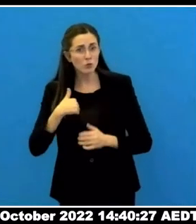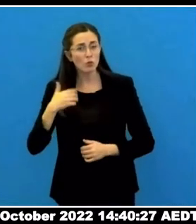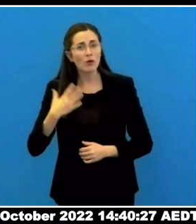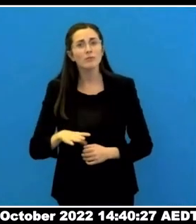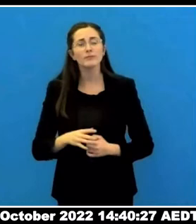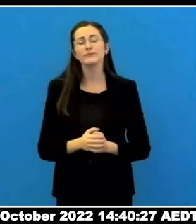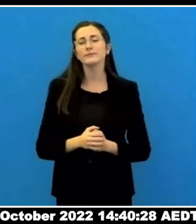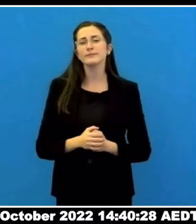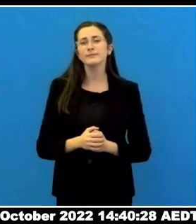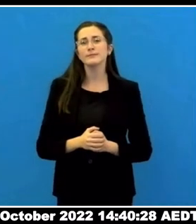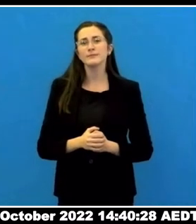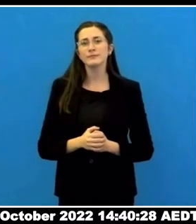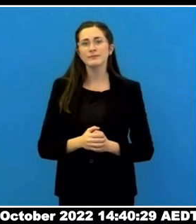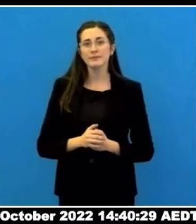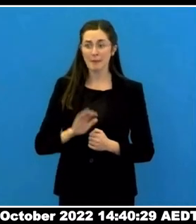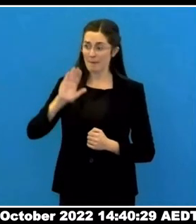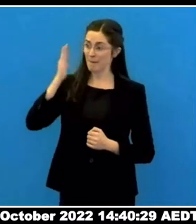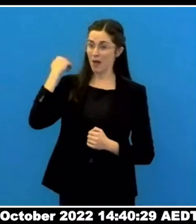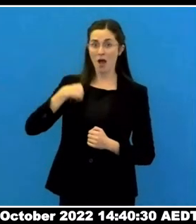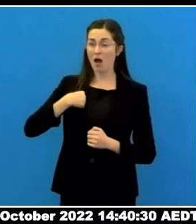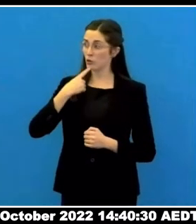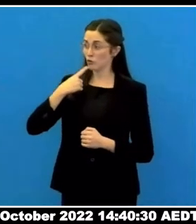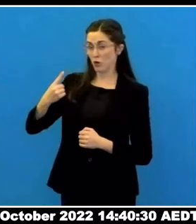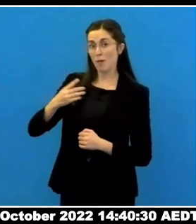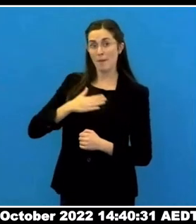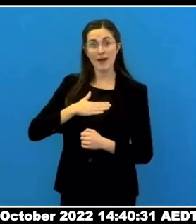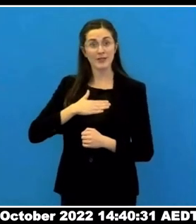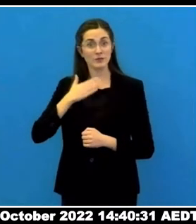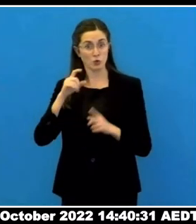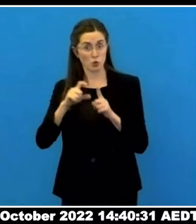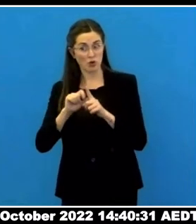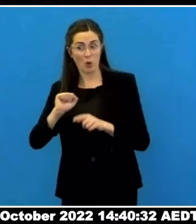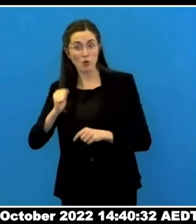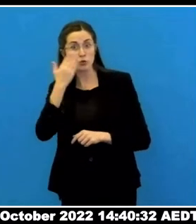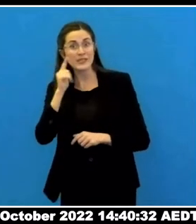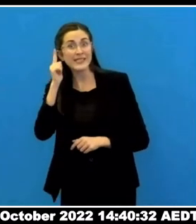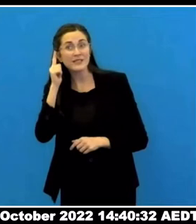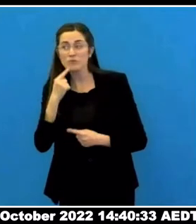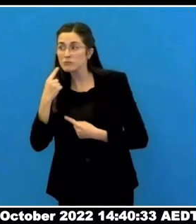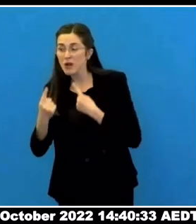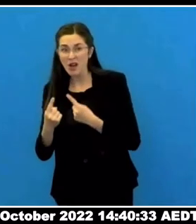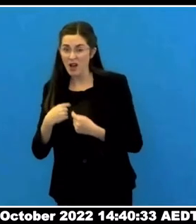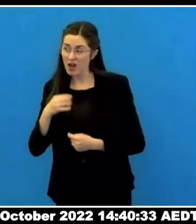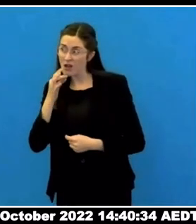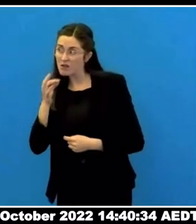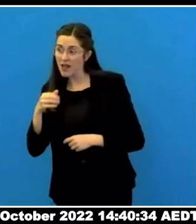When I spoke about this issue with the teachers at my daughter's school, they mentioned the option of respite.